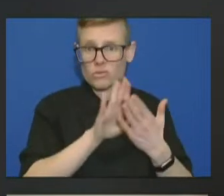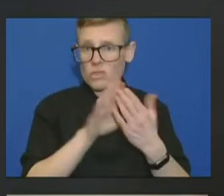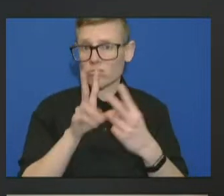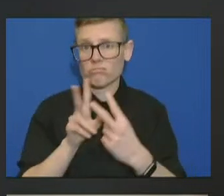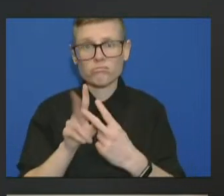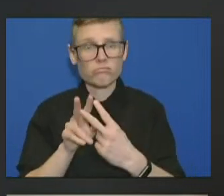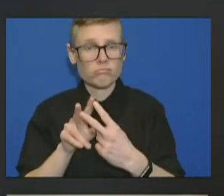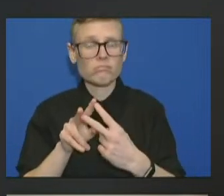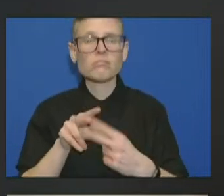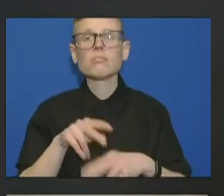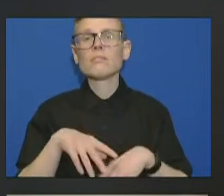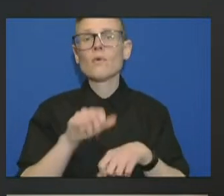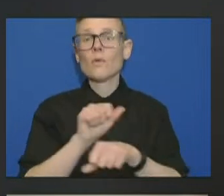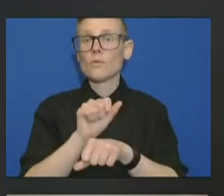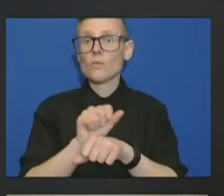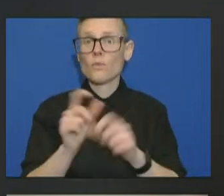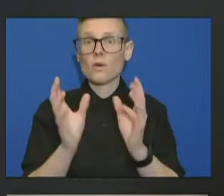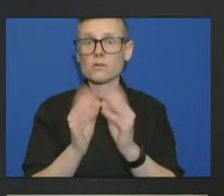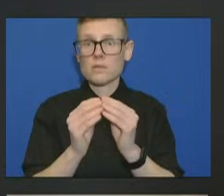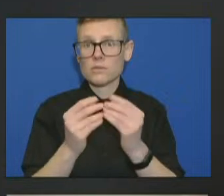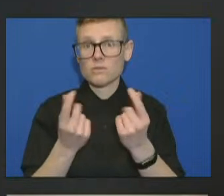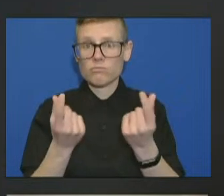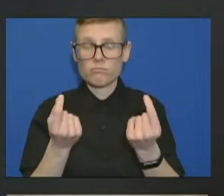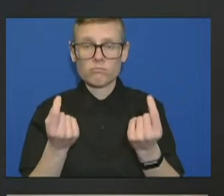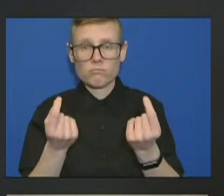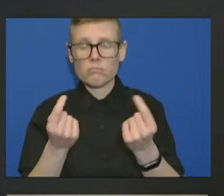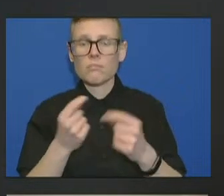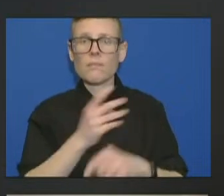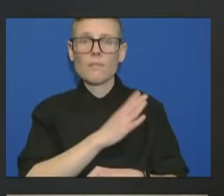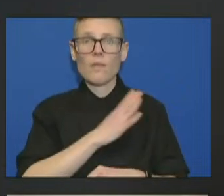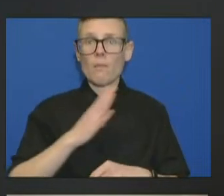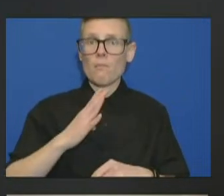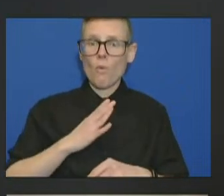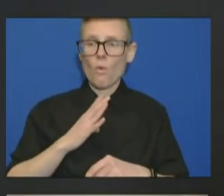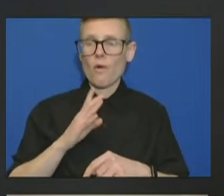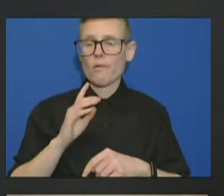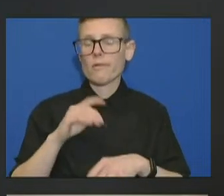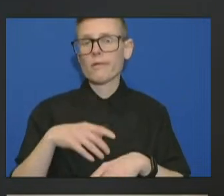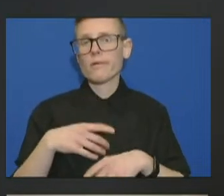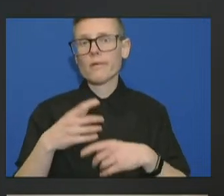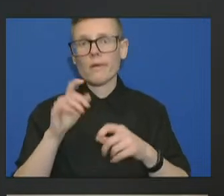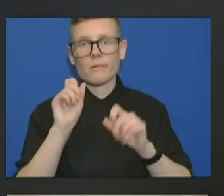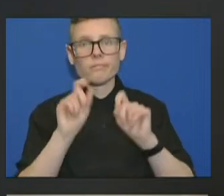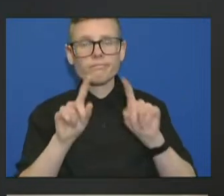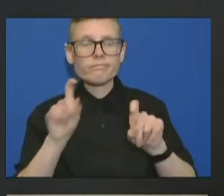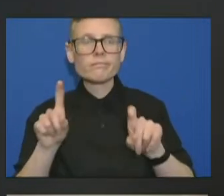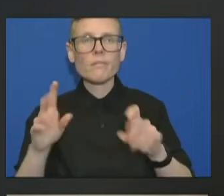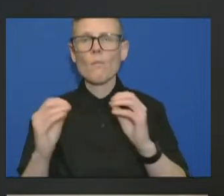and available to the public to attend in person or to watch